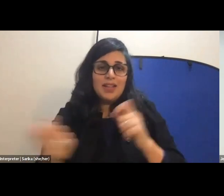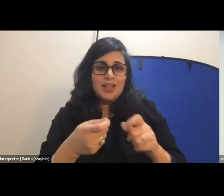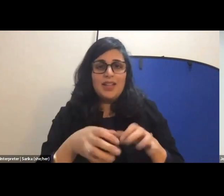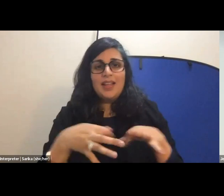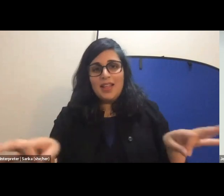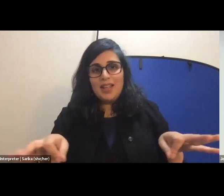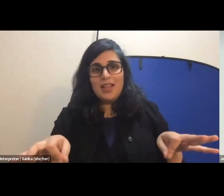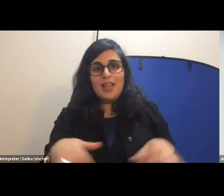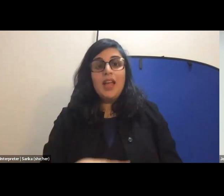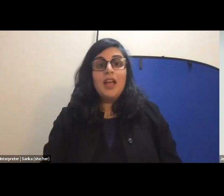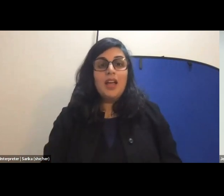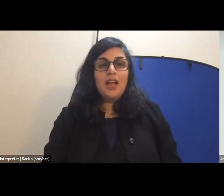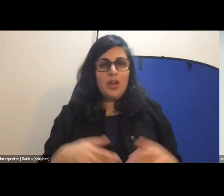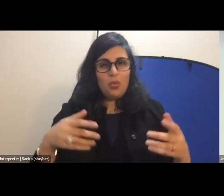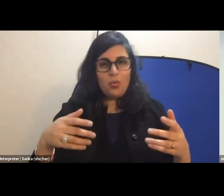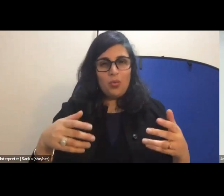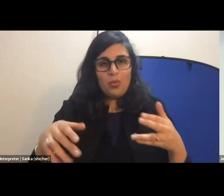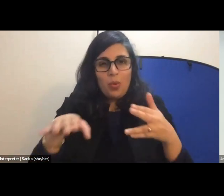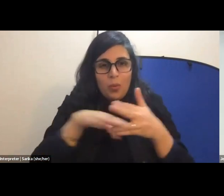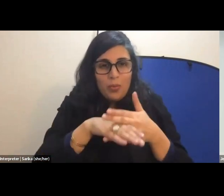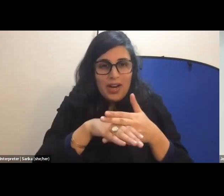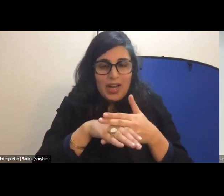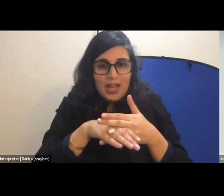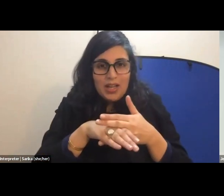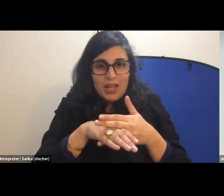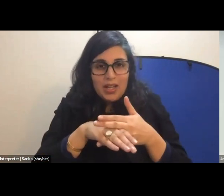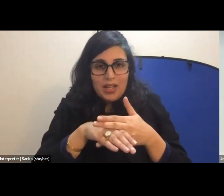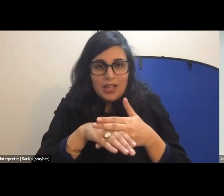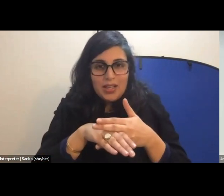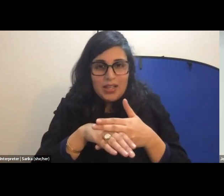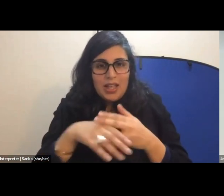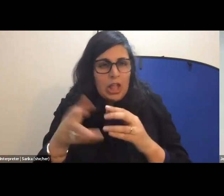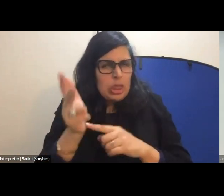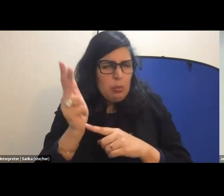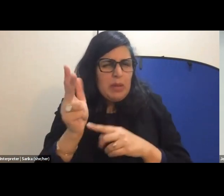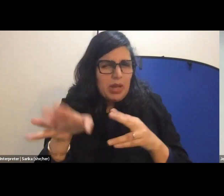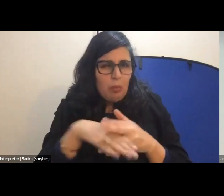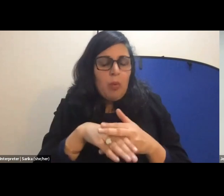personal experiences and traumas that impact changing the language to this bill so